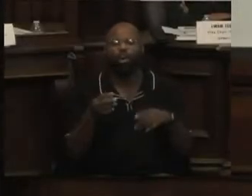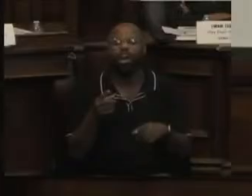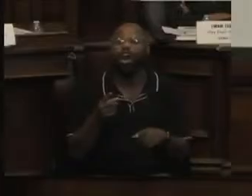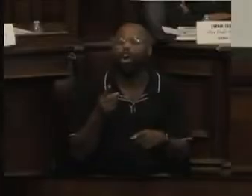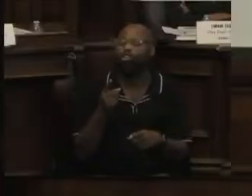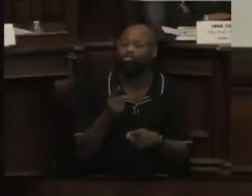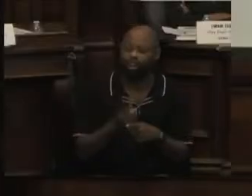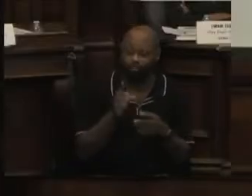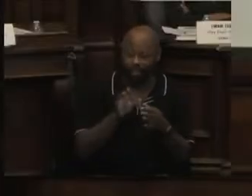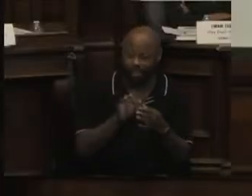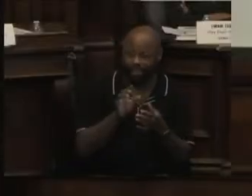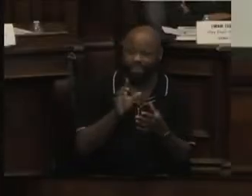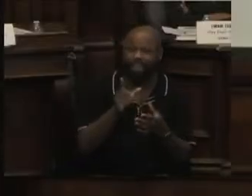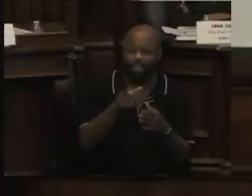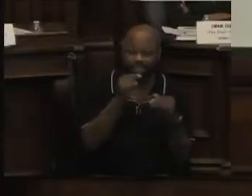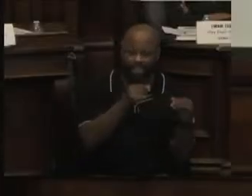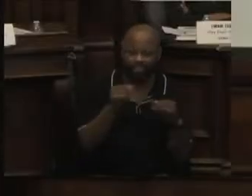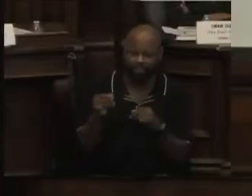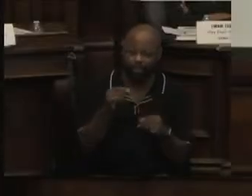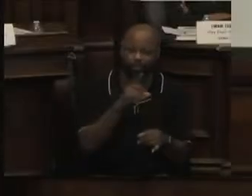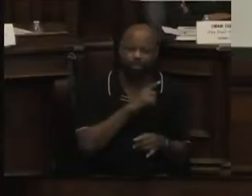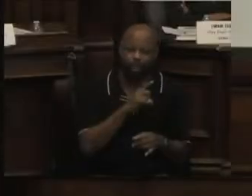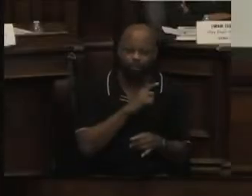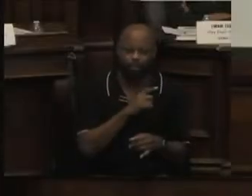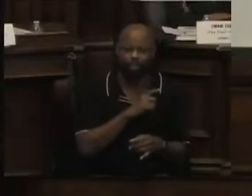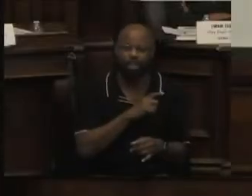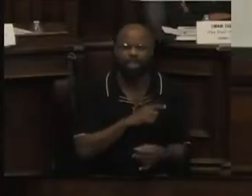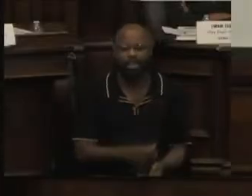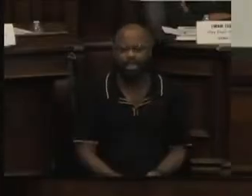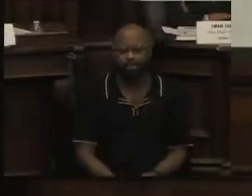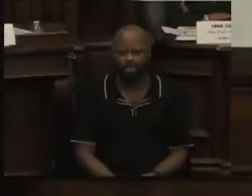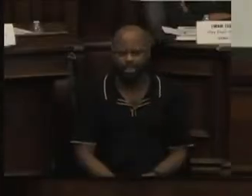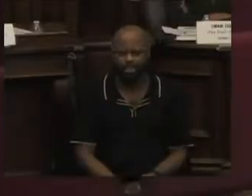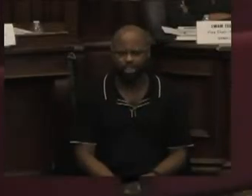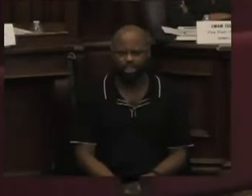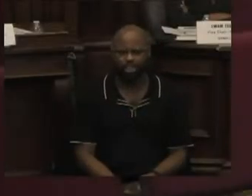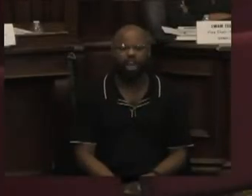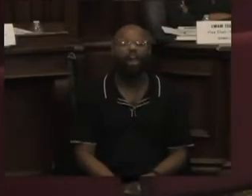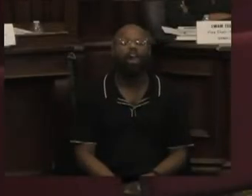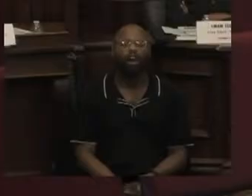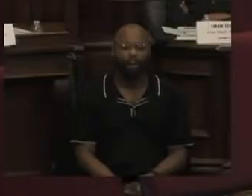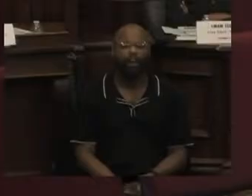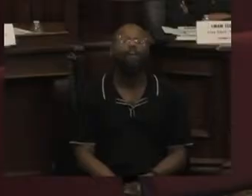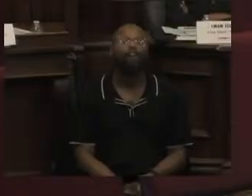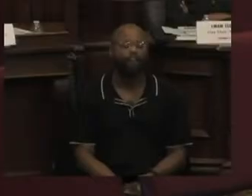investigation. Correct. That was struck down by the courts. Okay. Correct. Because that has